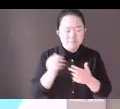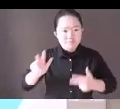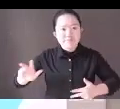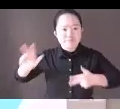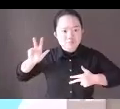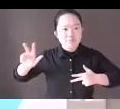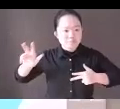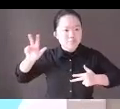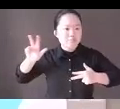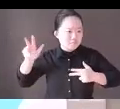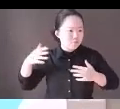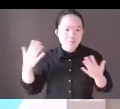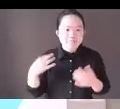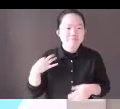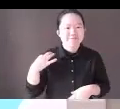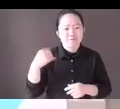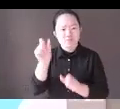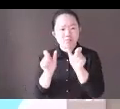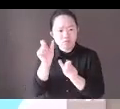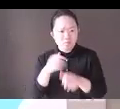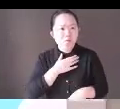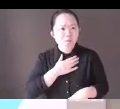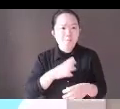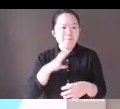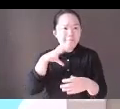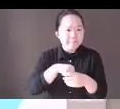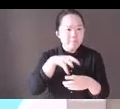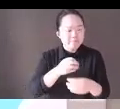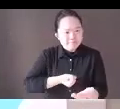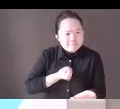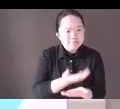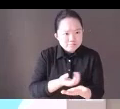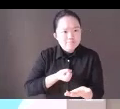to make things happen are kind of the core of everything we do as we are a member organization